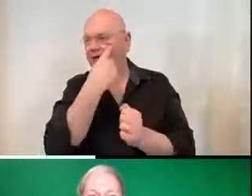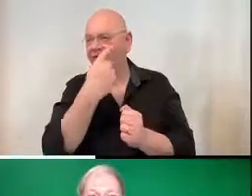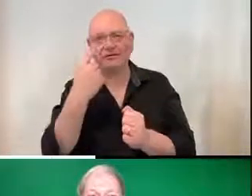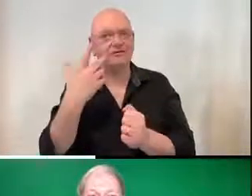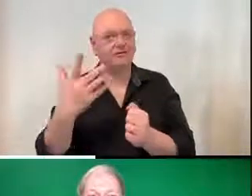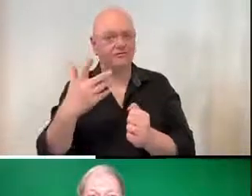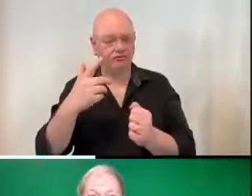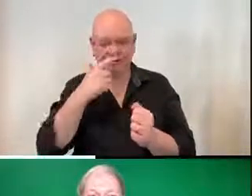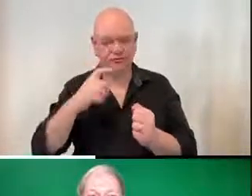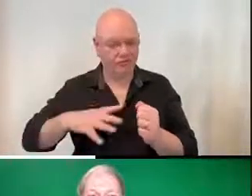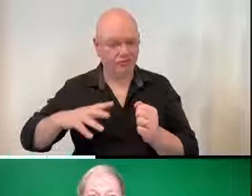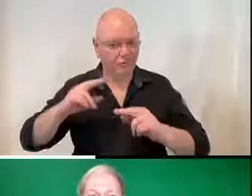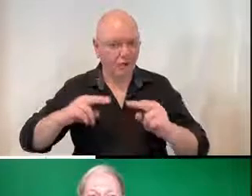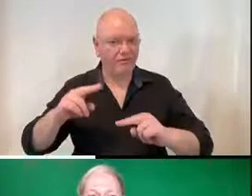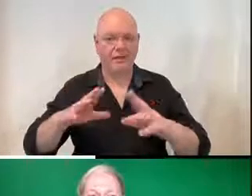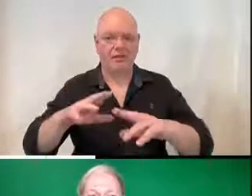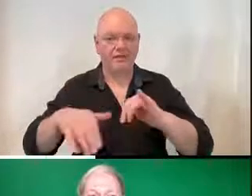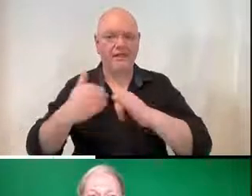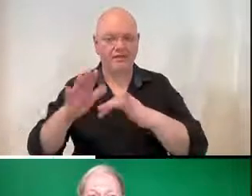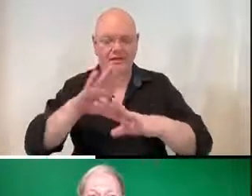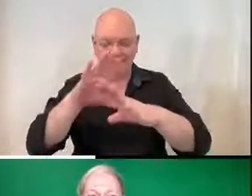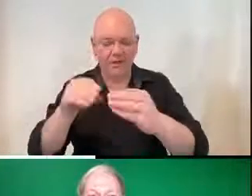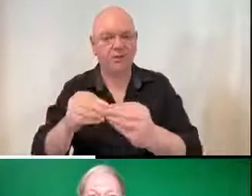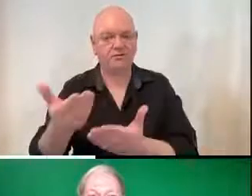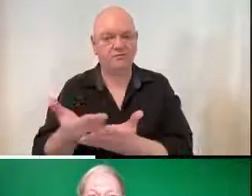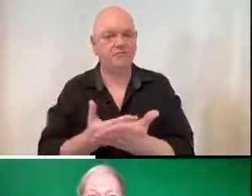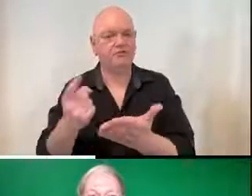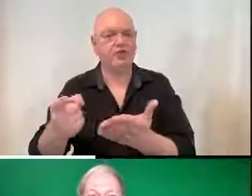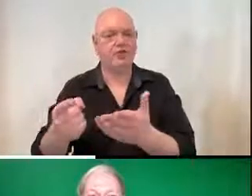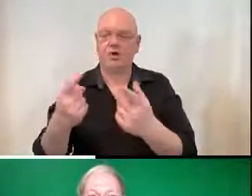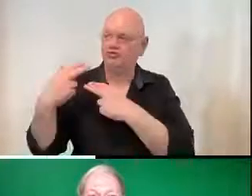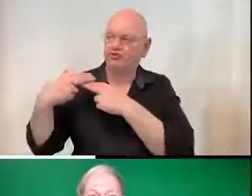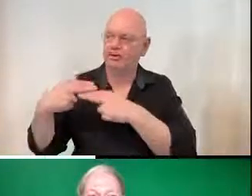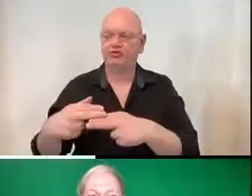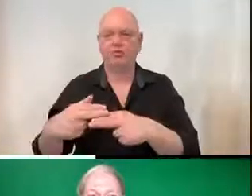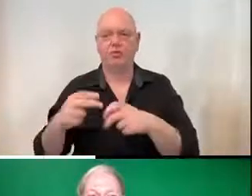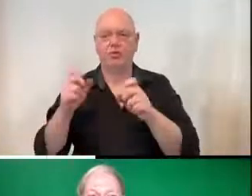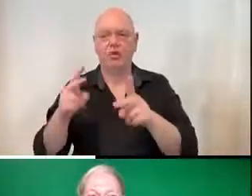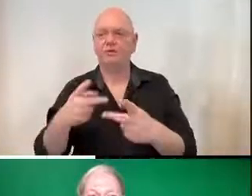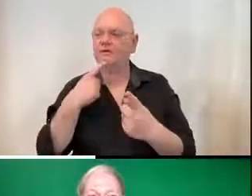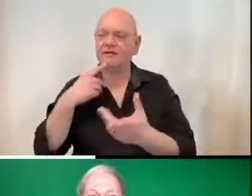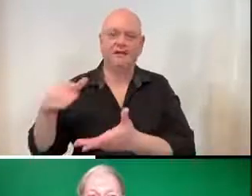range of tools and activities used so things like people using social valleyses, or social valleys